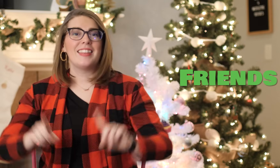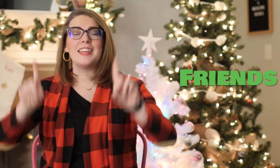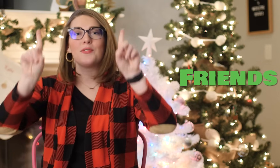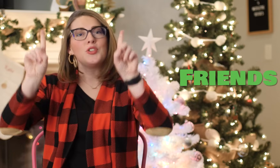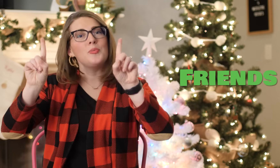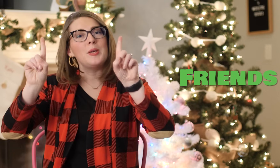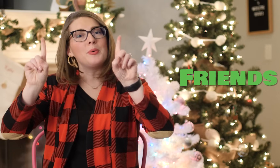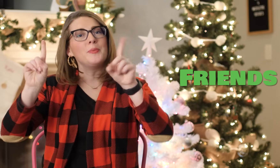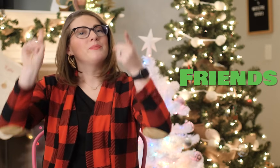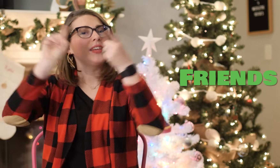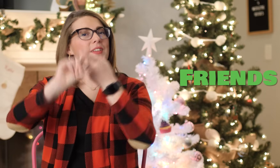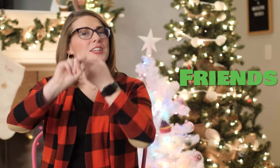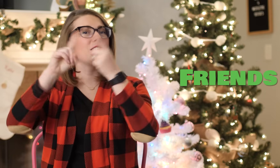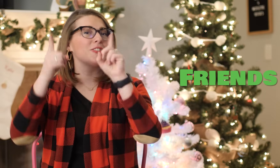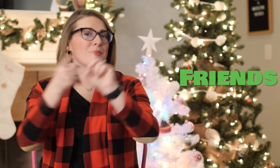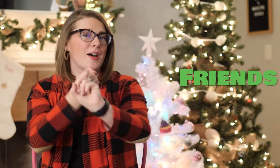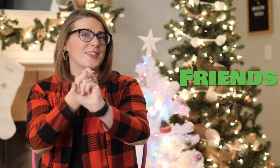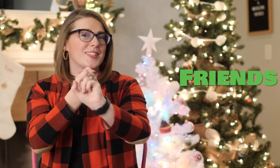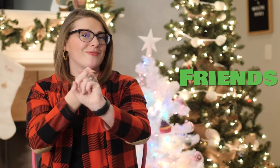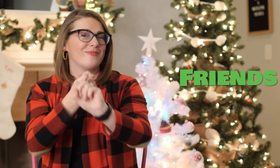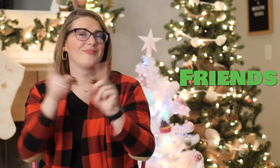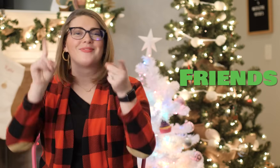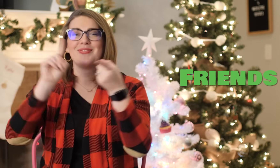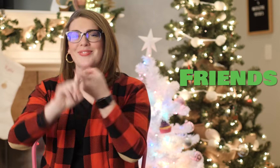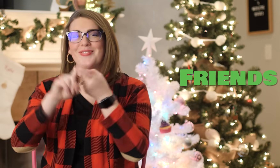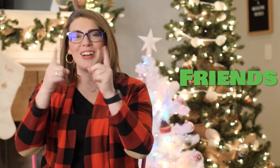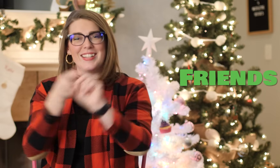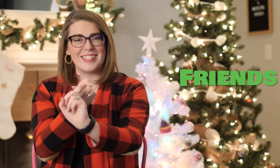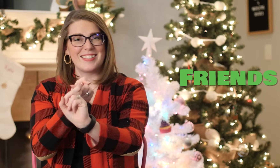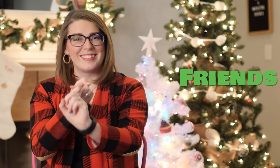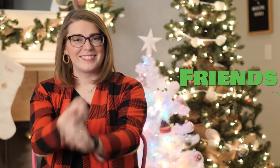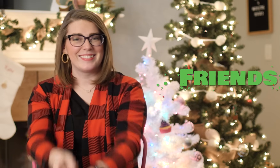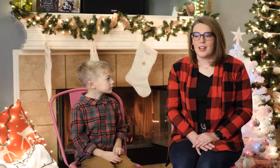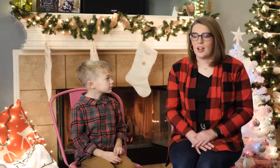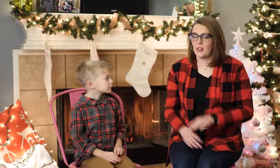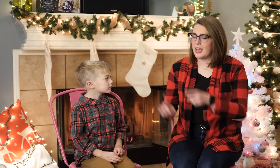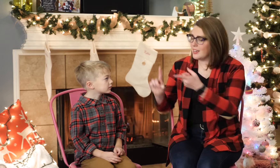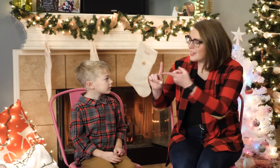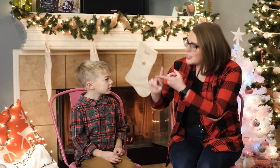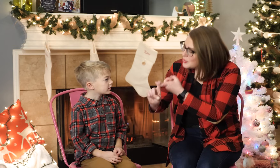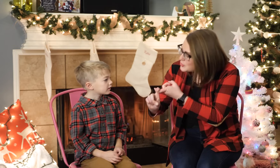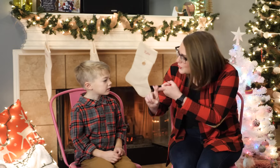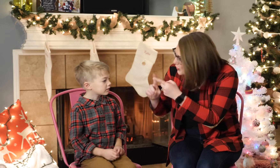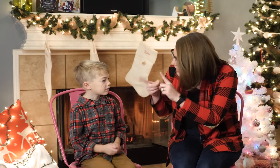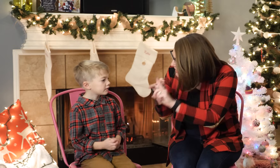Think of two people giving each other some hugs. FRIENDS Alright can you do friends?